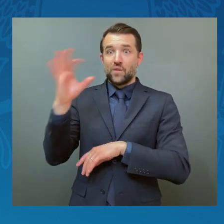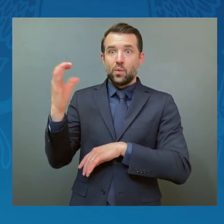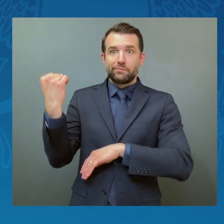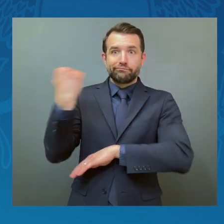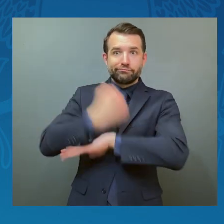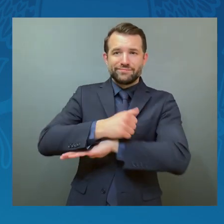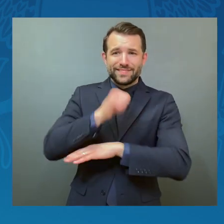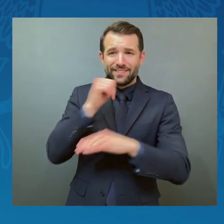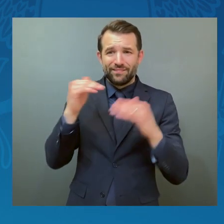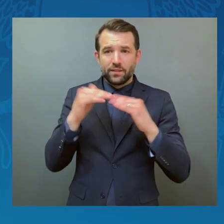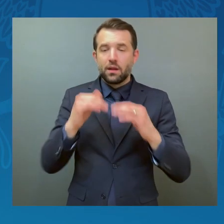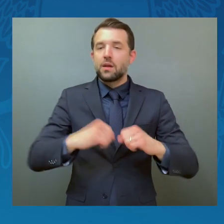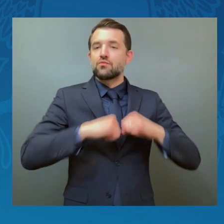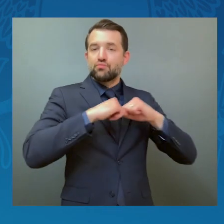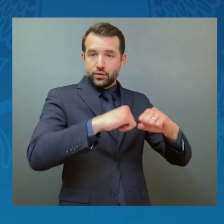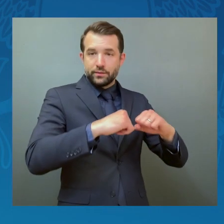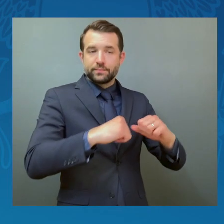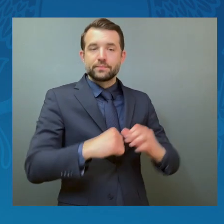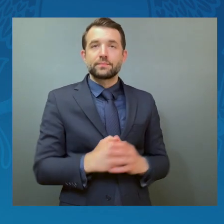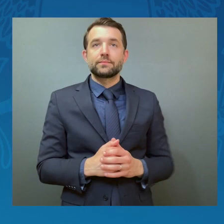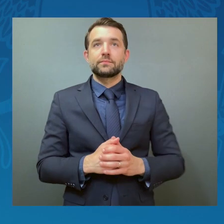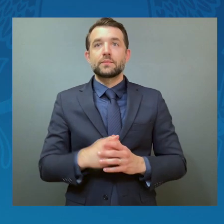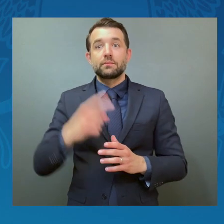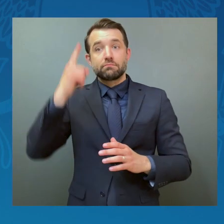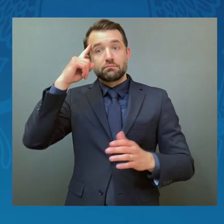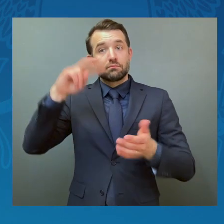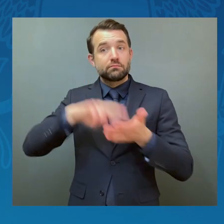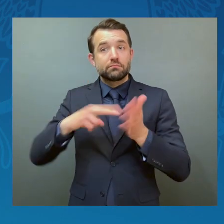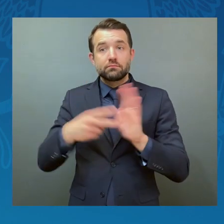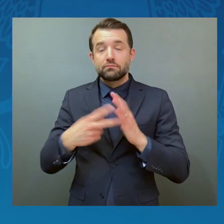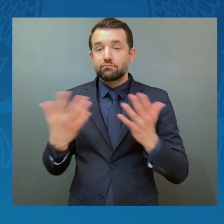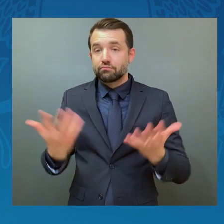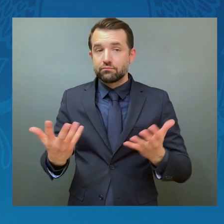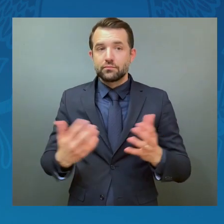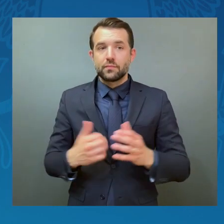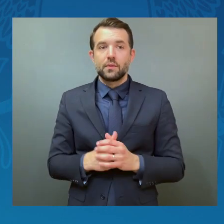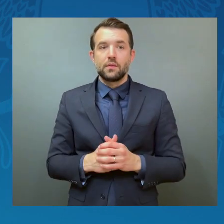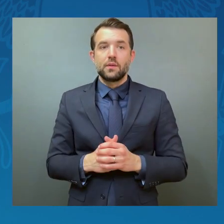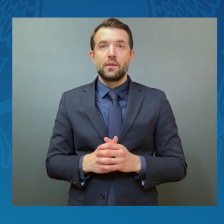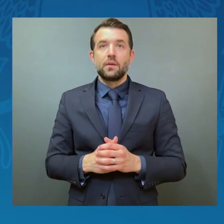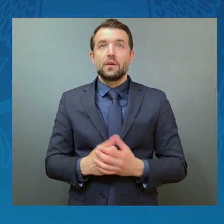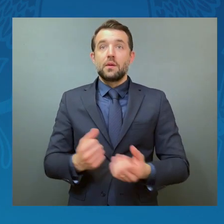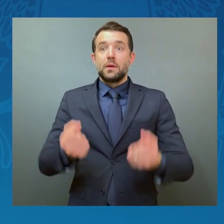and the purpose behind that bill was quite simple. Homeowners must be informed of their rights